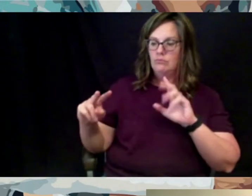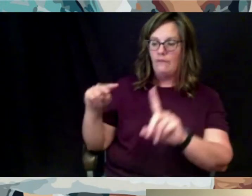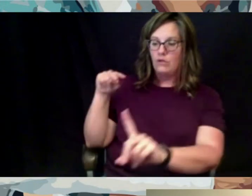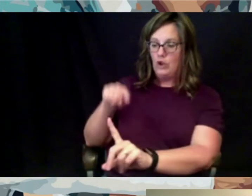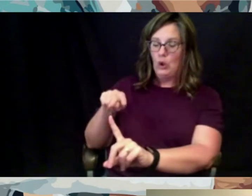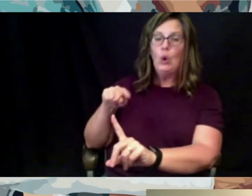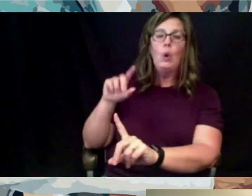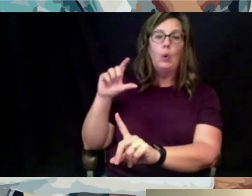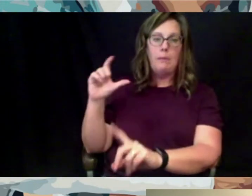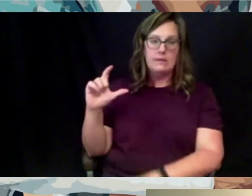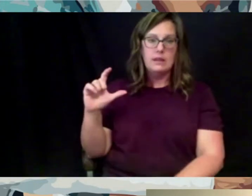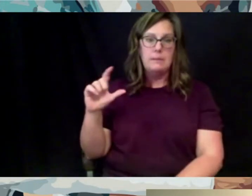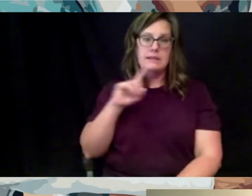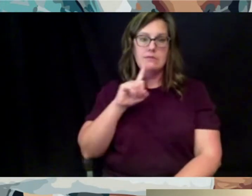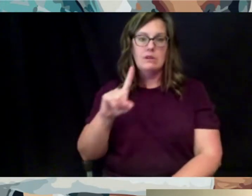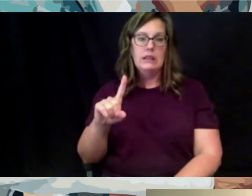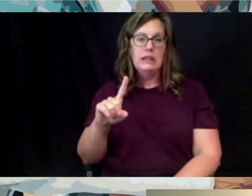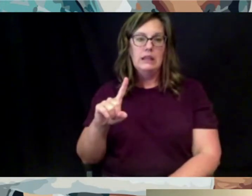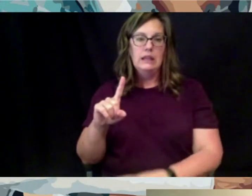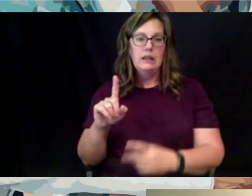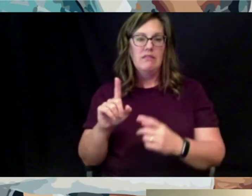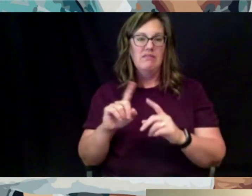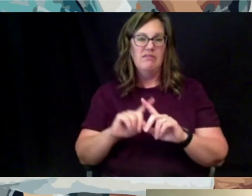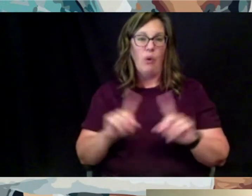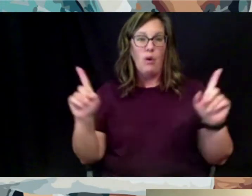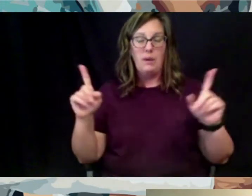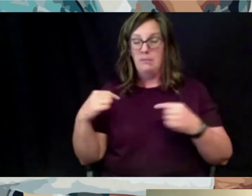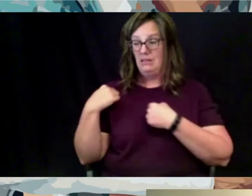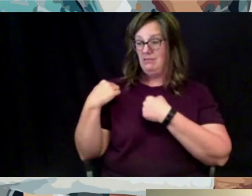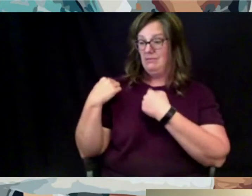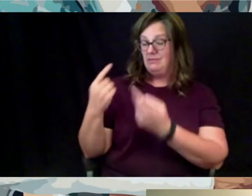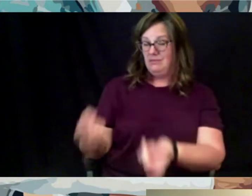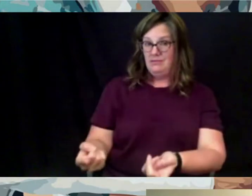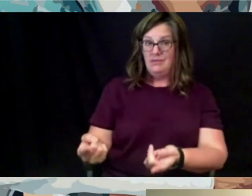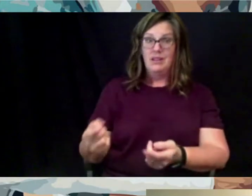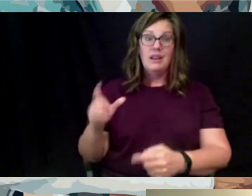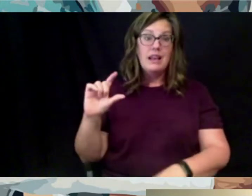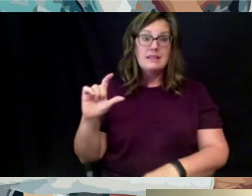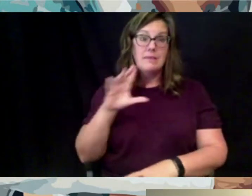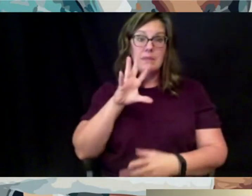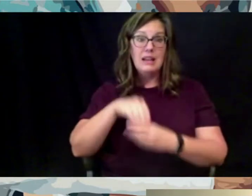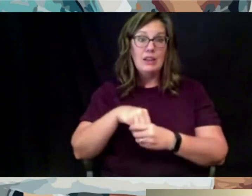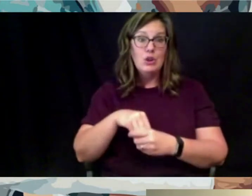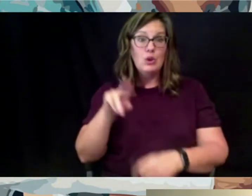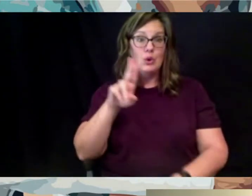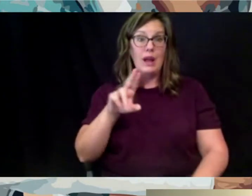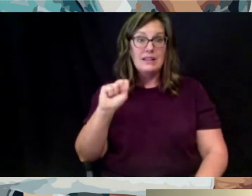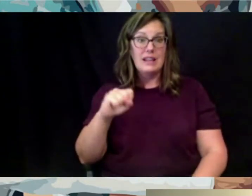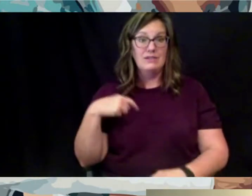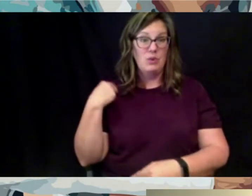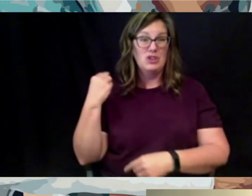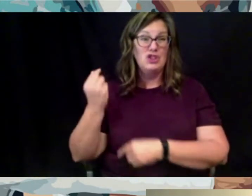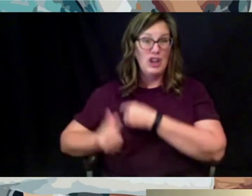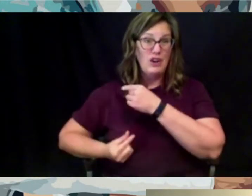foreign when in fact islam has been in the united states of america for you know generations um some